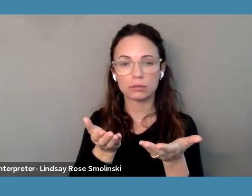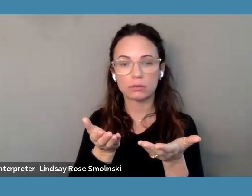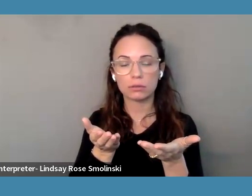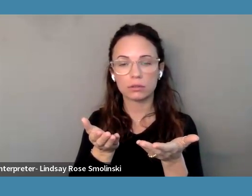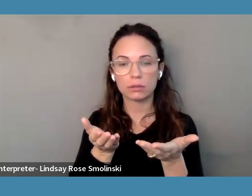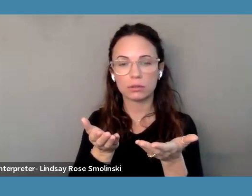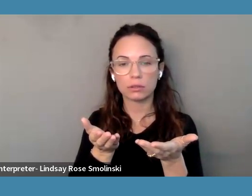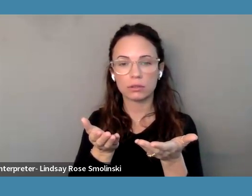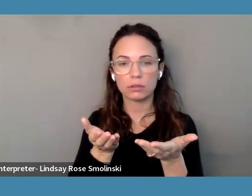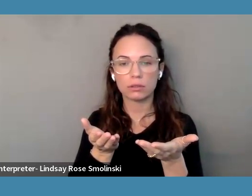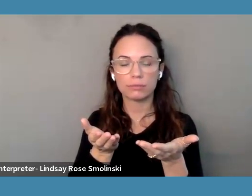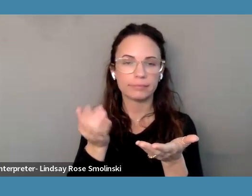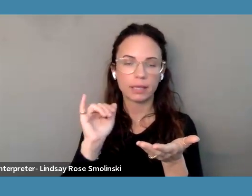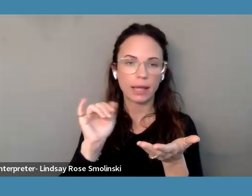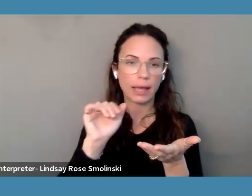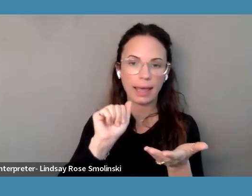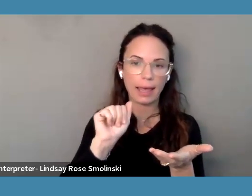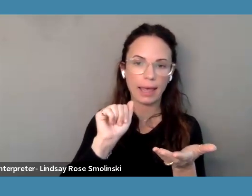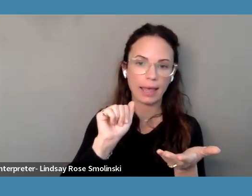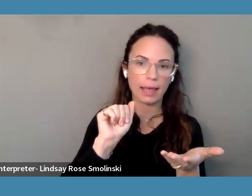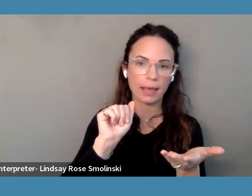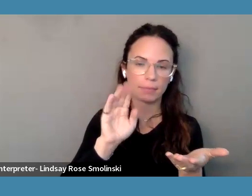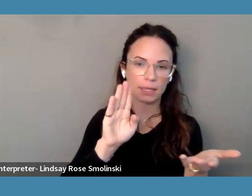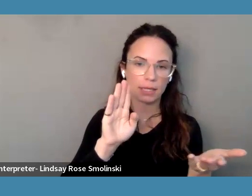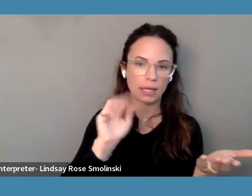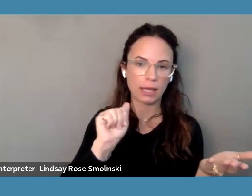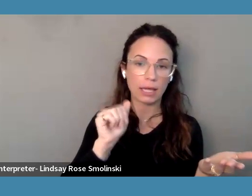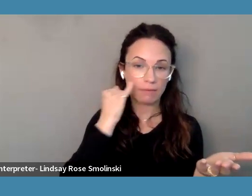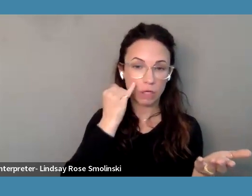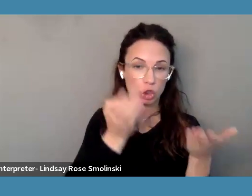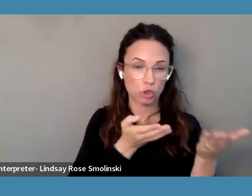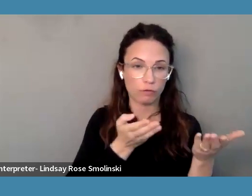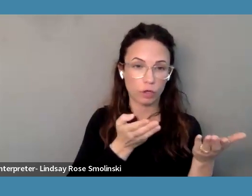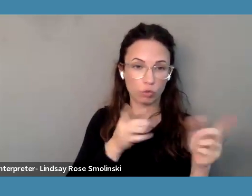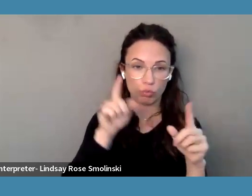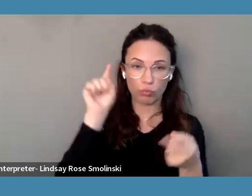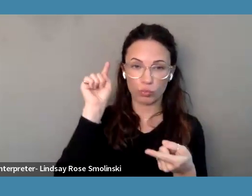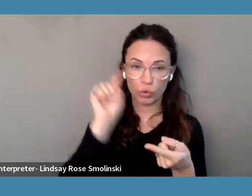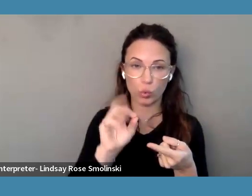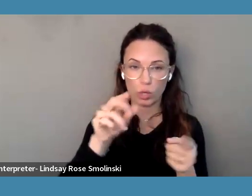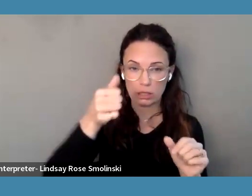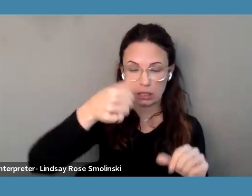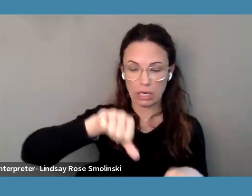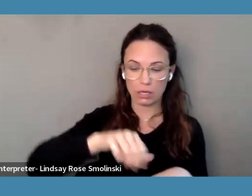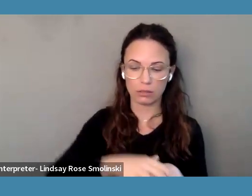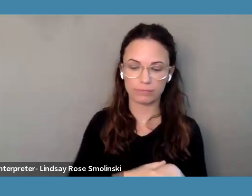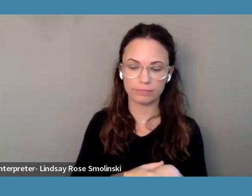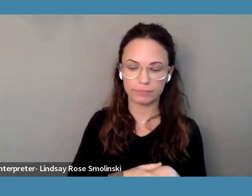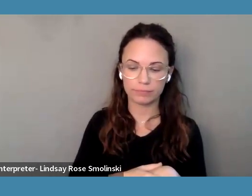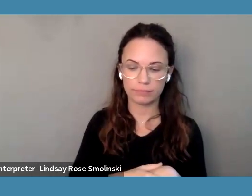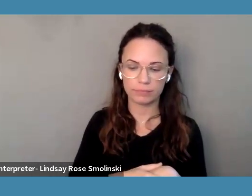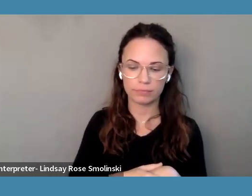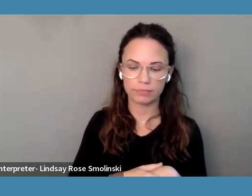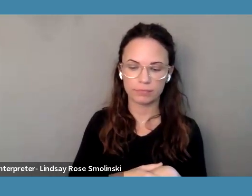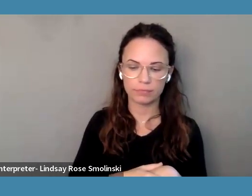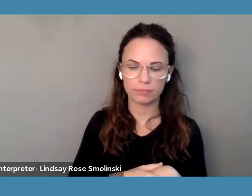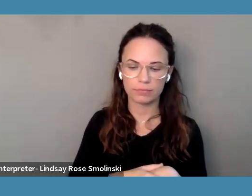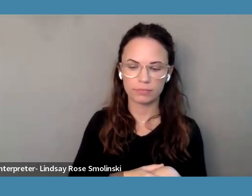for example, ABA, if that's the service that's been reduced or denied, then you would want